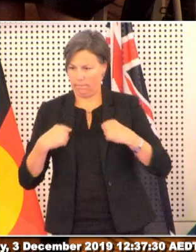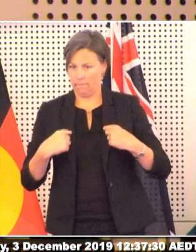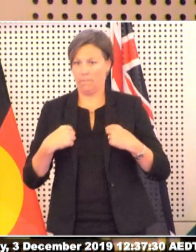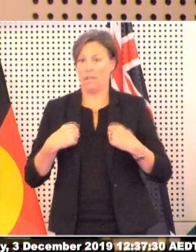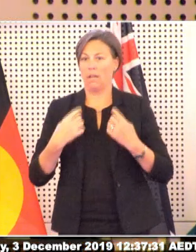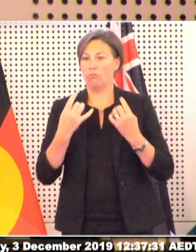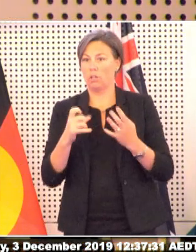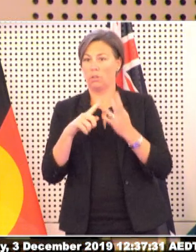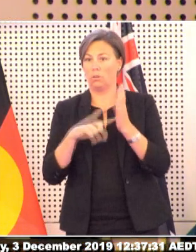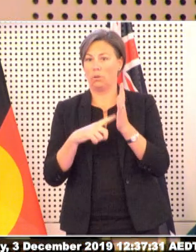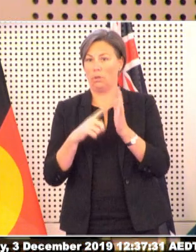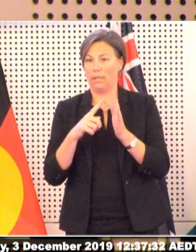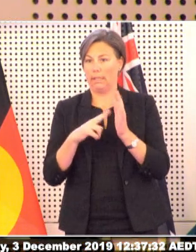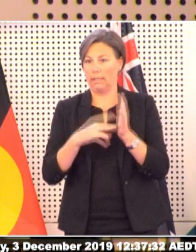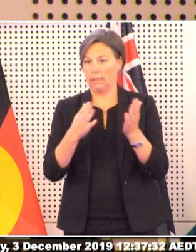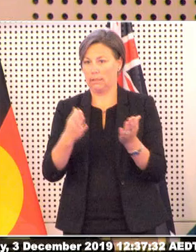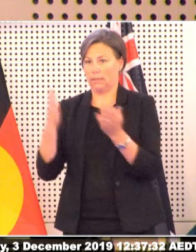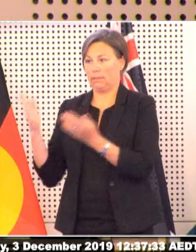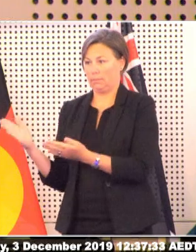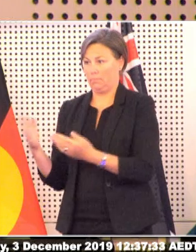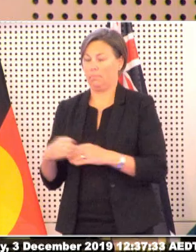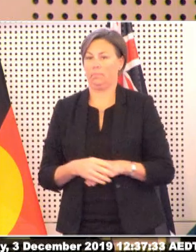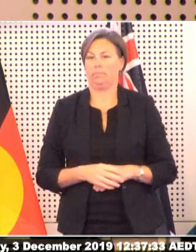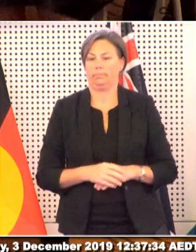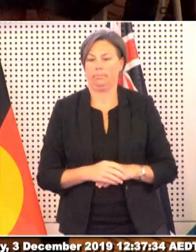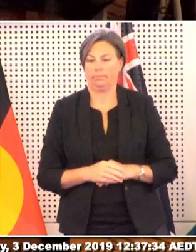So shall we take a very short adjournment and come back? If that’s convenient. Thank you.